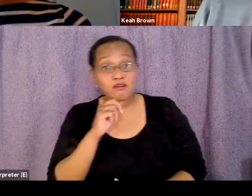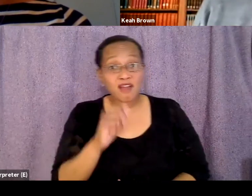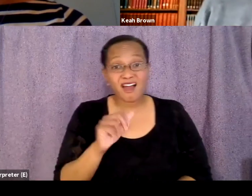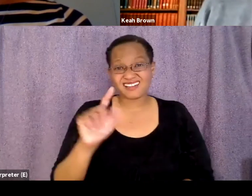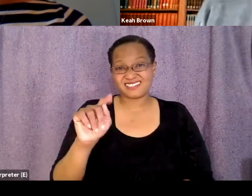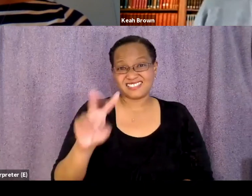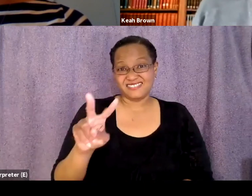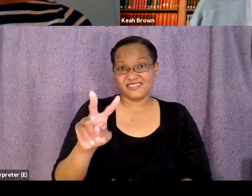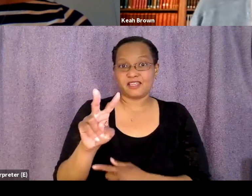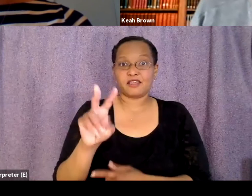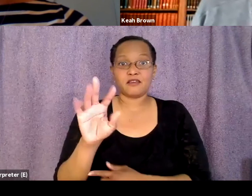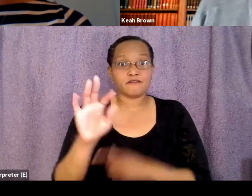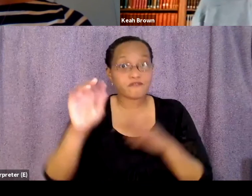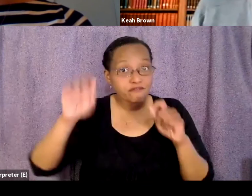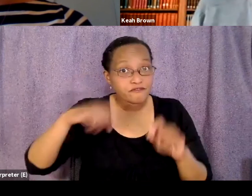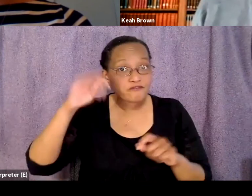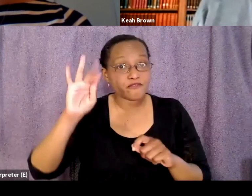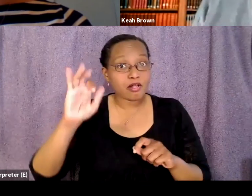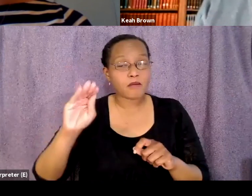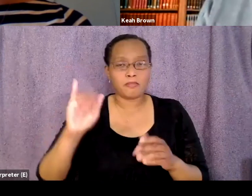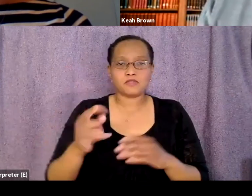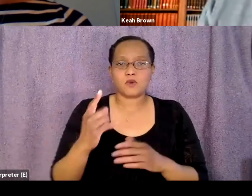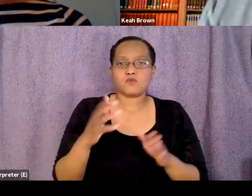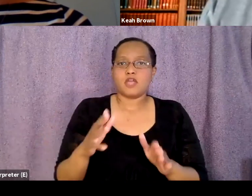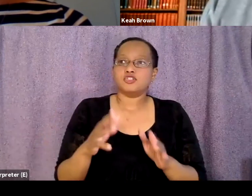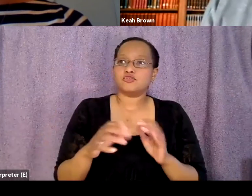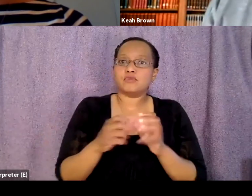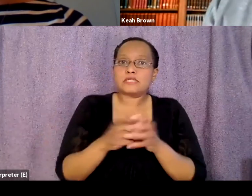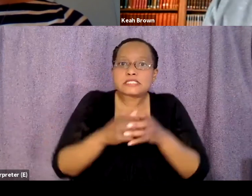Keah Brown: and change the things that need to be changed, and I honestly think that you